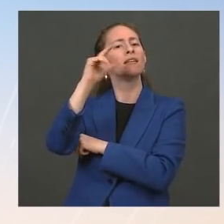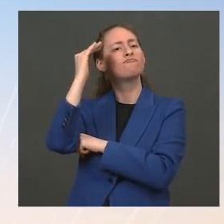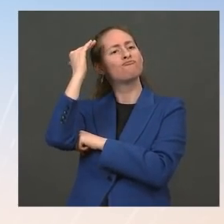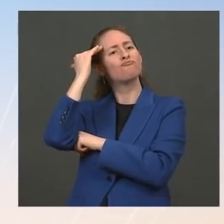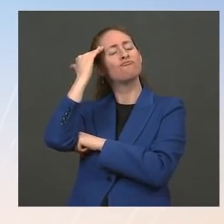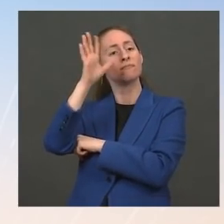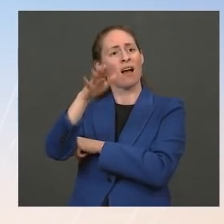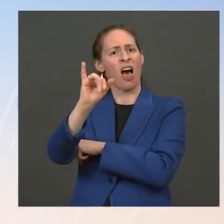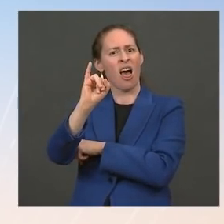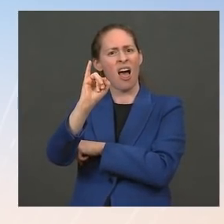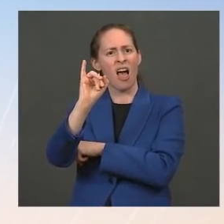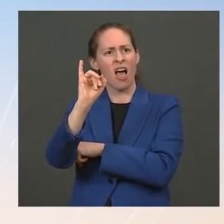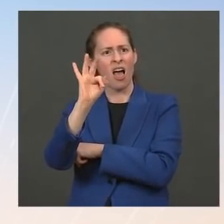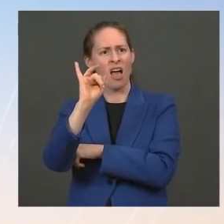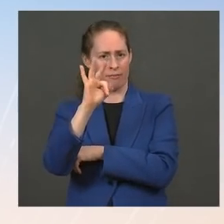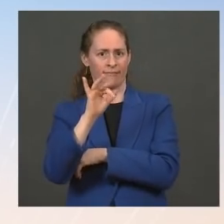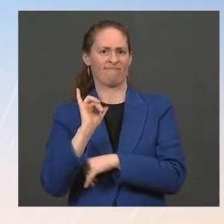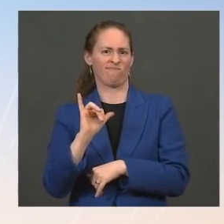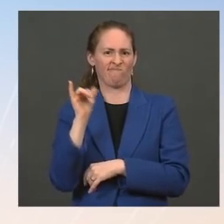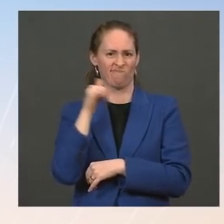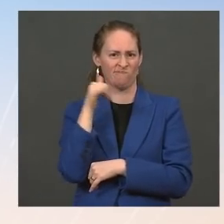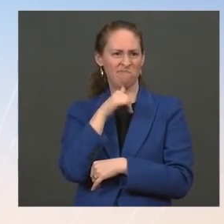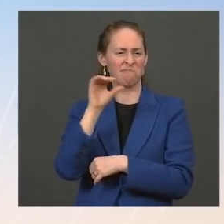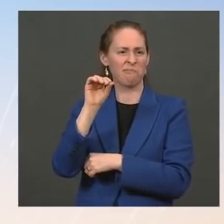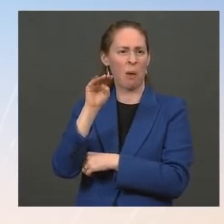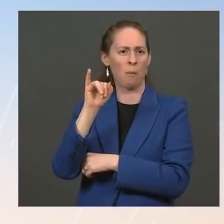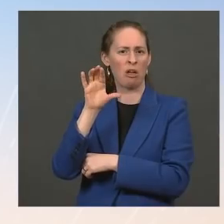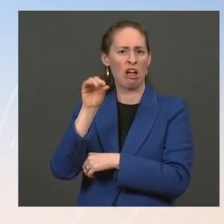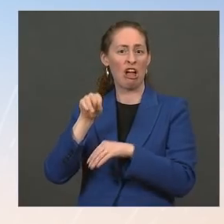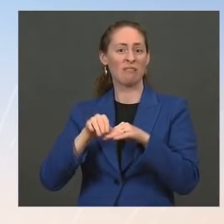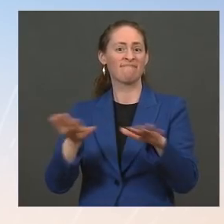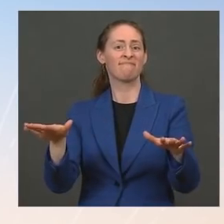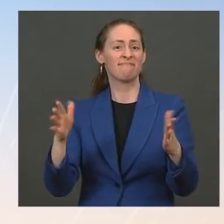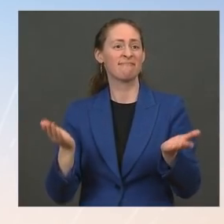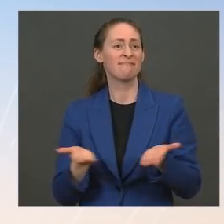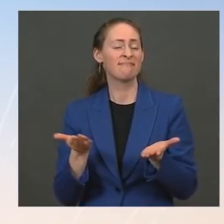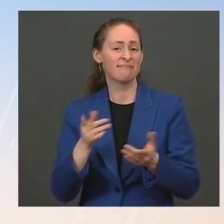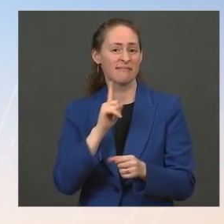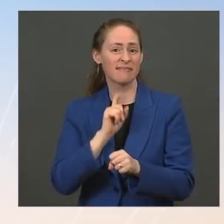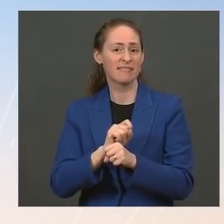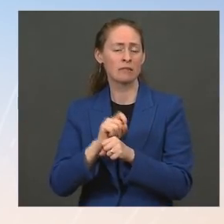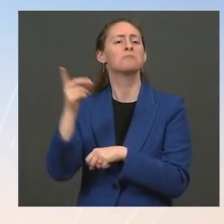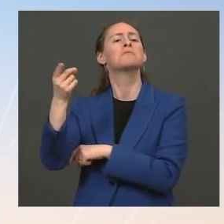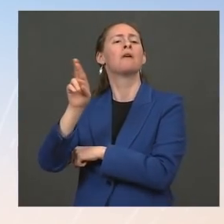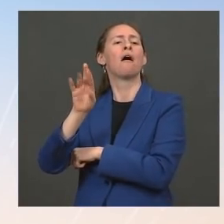have pointed to the possibility that that will and could happen. And we will be transparent with the public and track that closely.